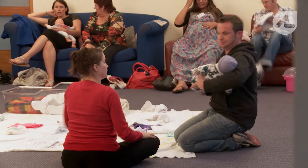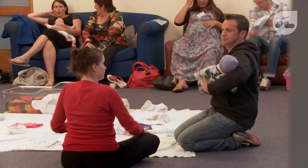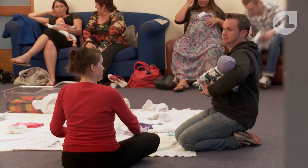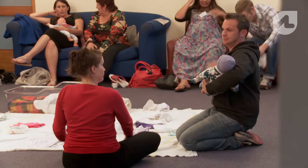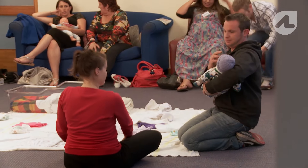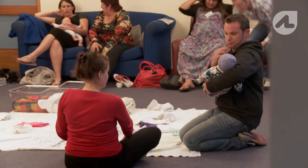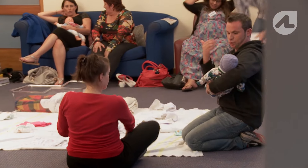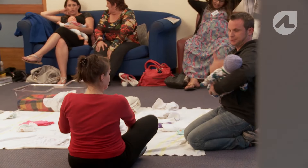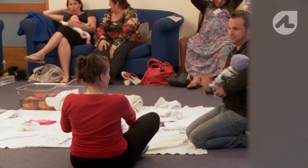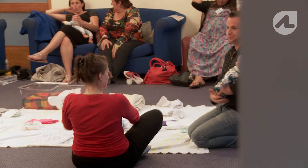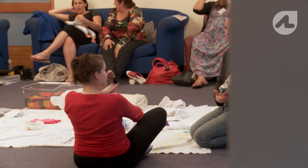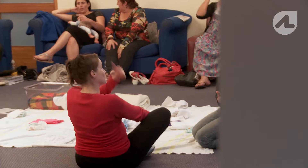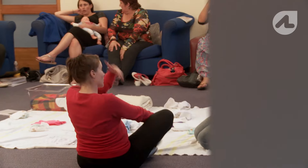Thank you. You're welcome.